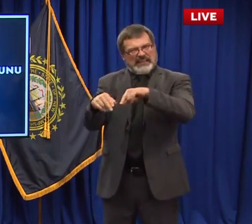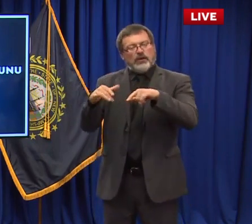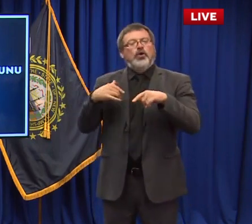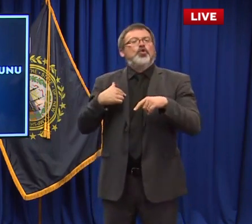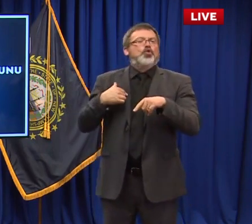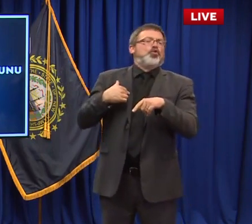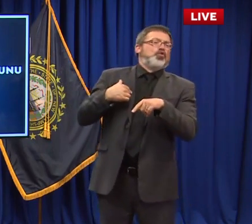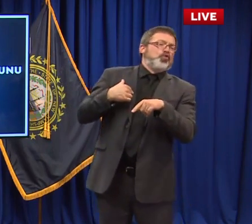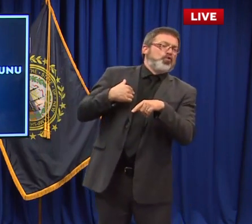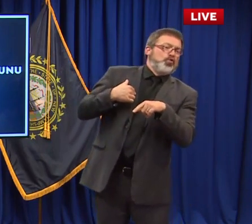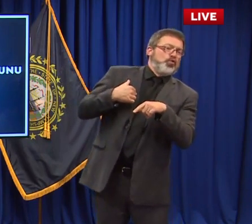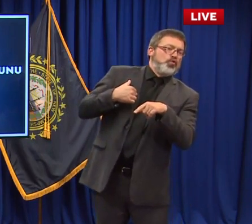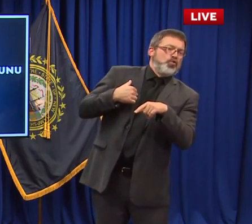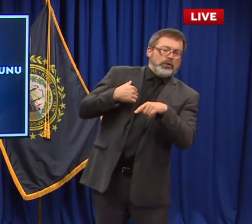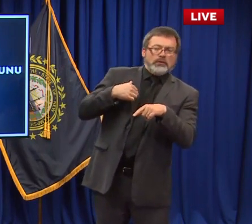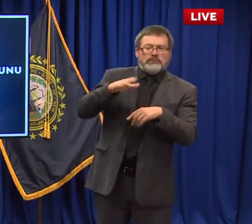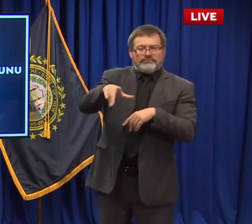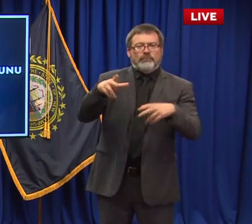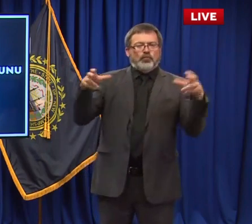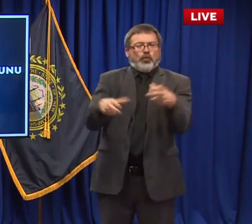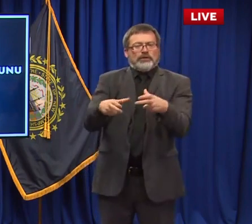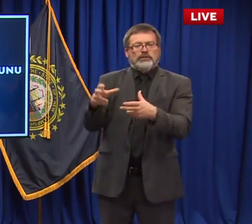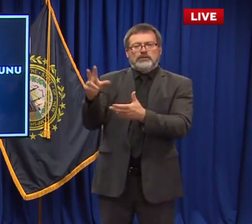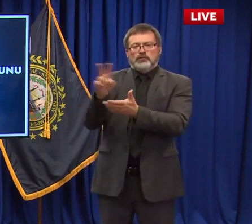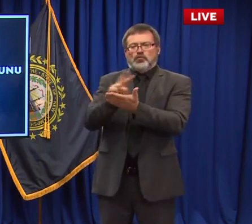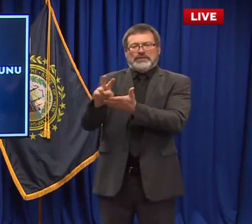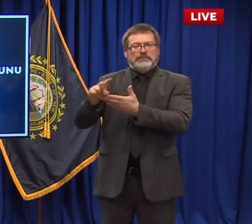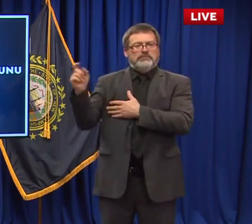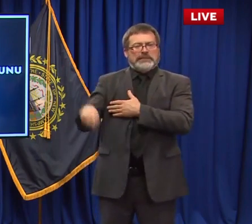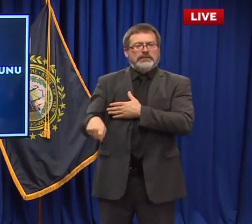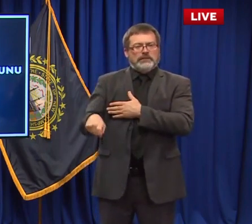THE QUARANTINE IS FOR PEOPLE WHO STAY FOR AN EXTENDED PERIOD.